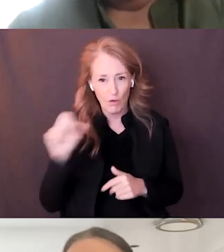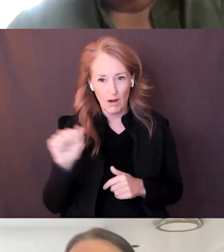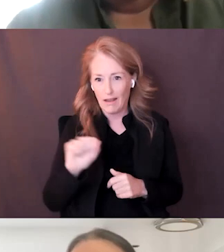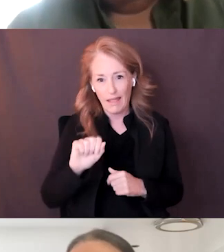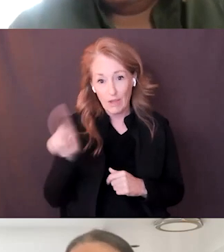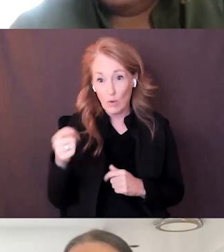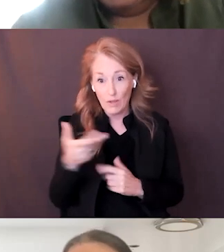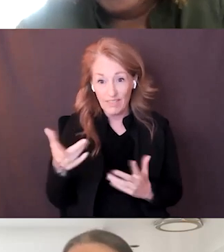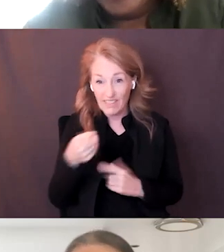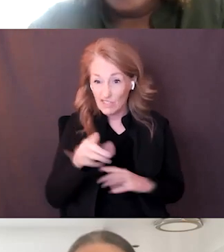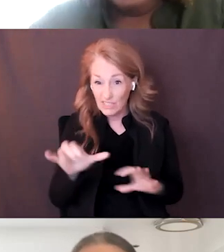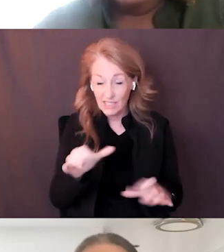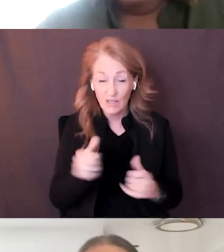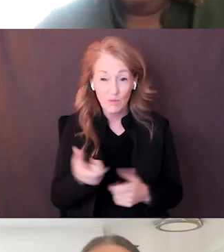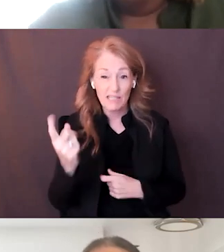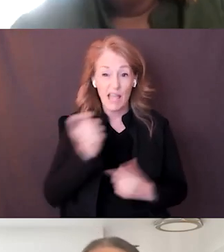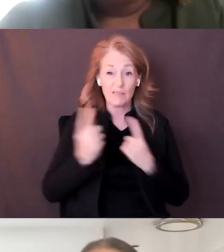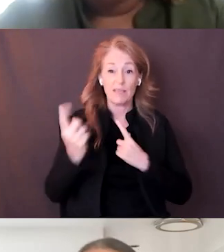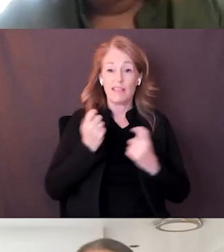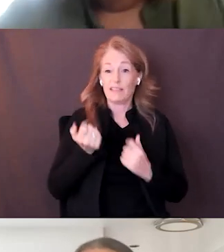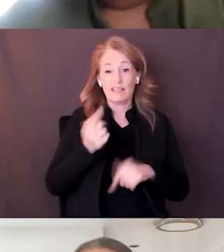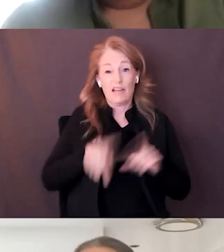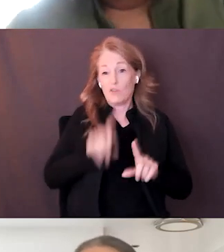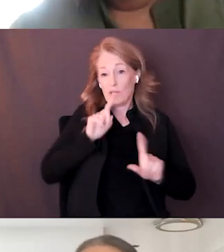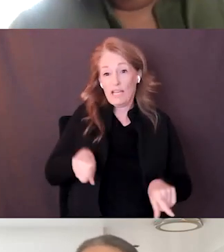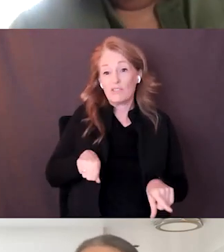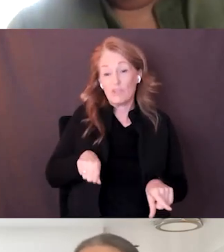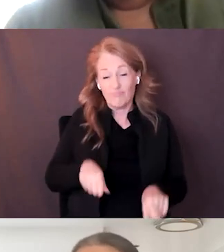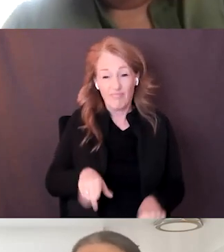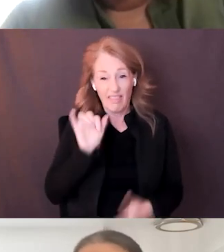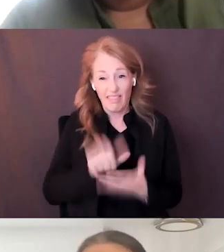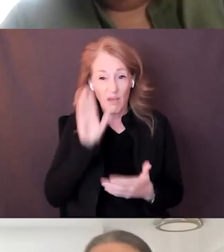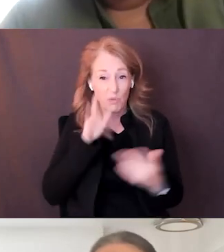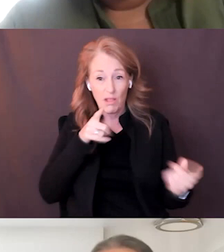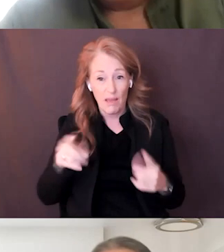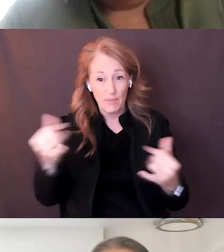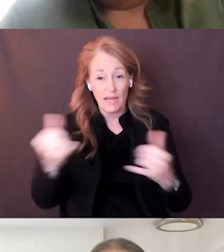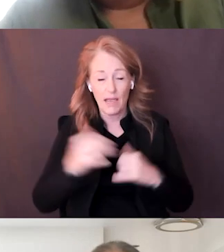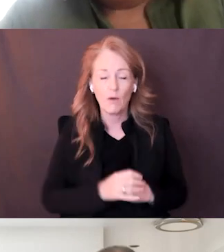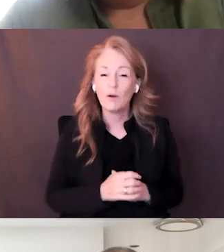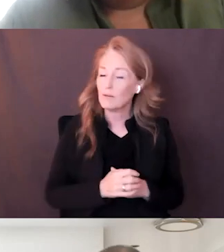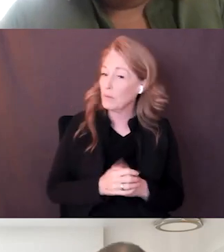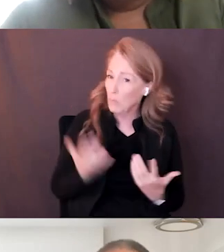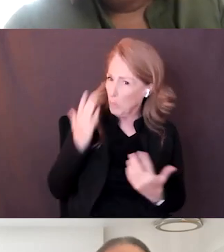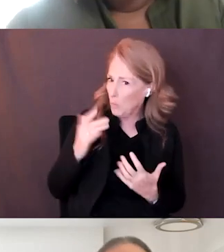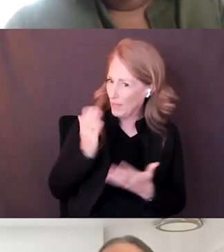THAT IS ABOUT TO HAPPEN NOW. WELL, LET'S NOT STOP A GOOD THING WE HAD GOING.